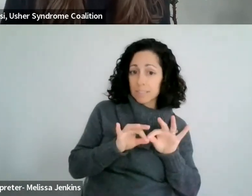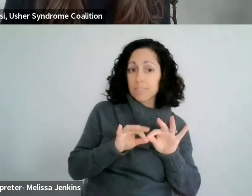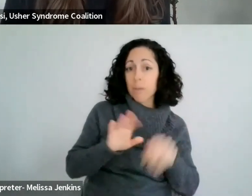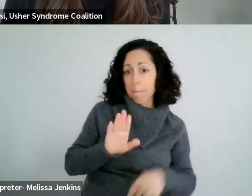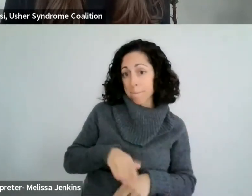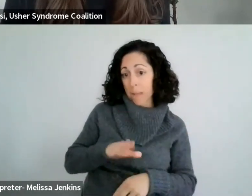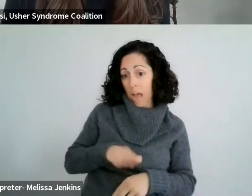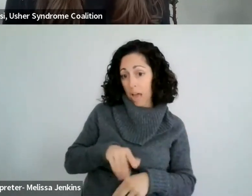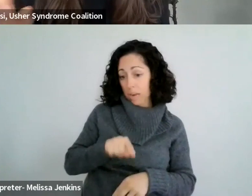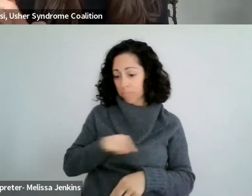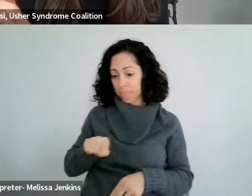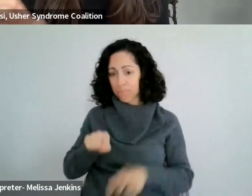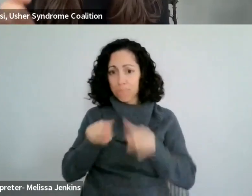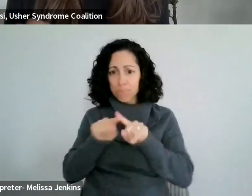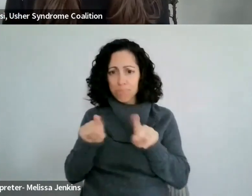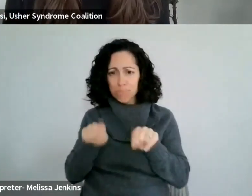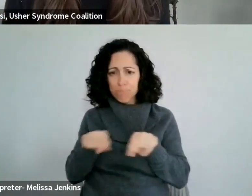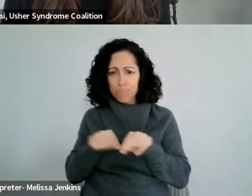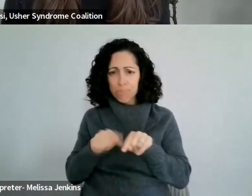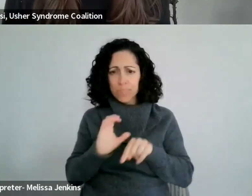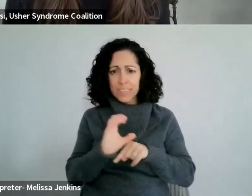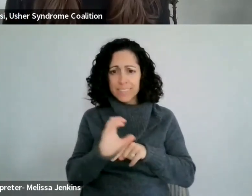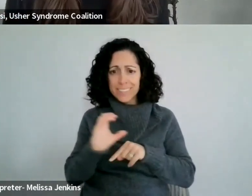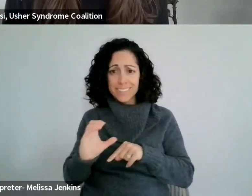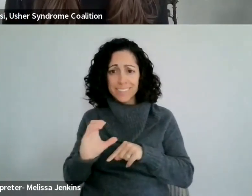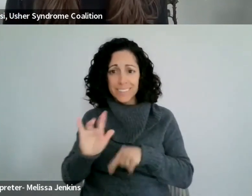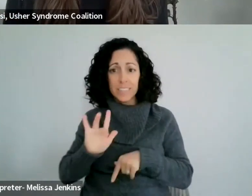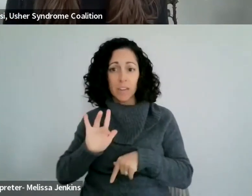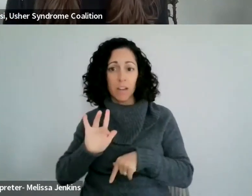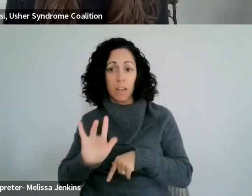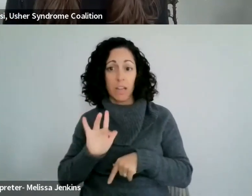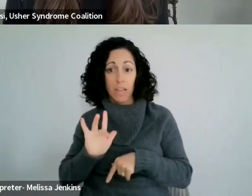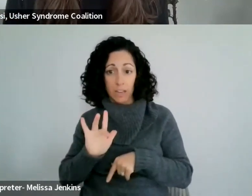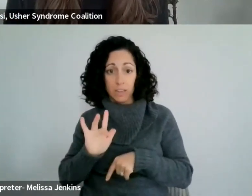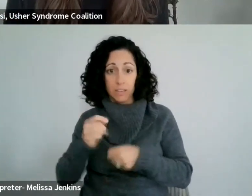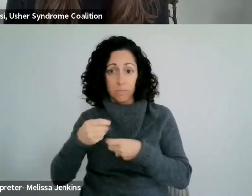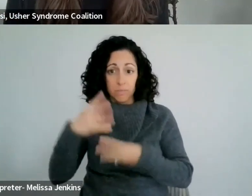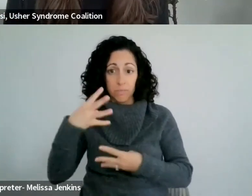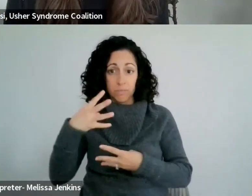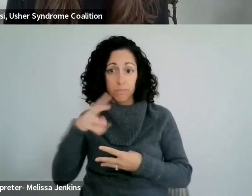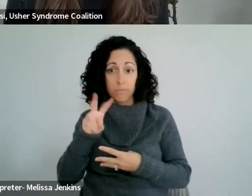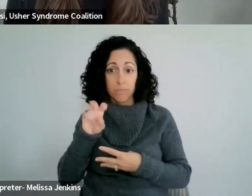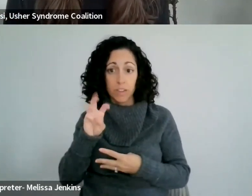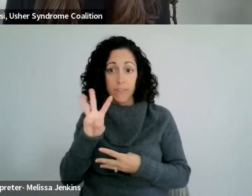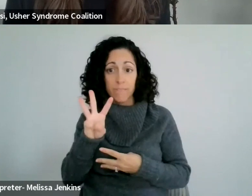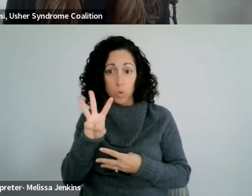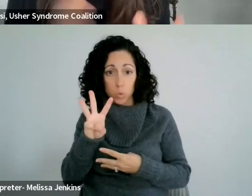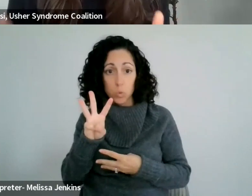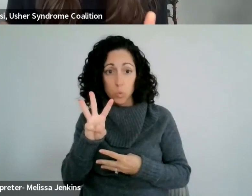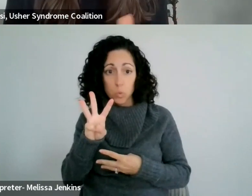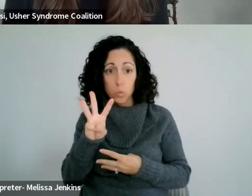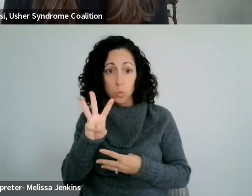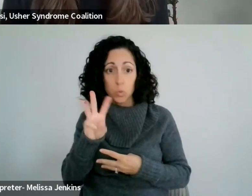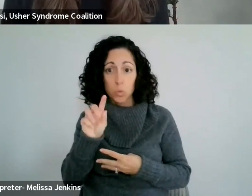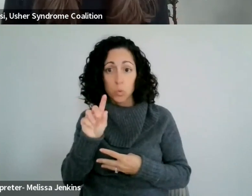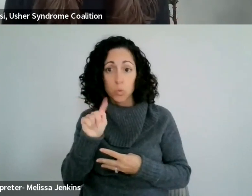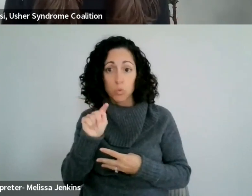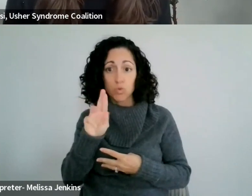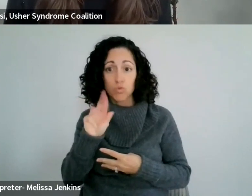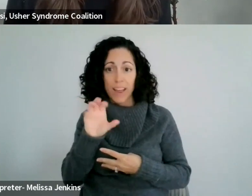so please select the CC icon at the bottom right of the screen on your Zoom menu bar and you'll turn on captioning.